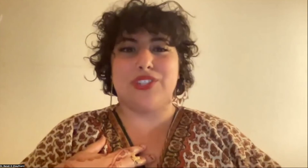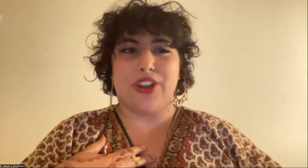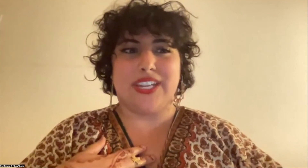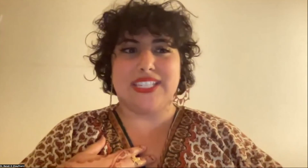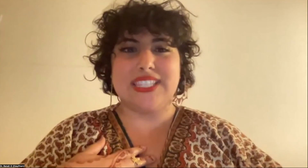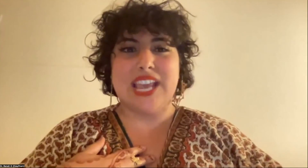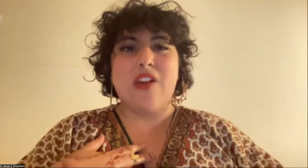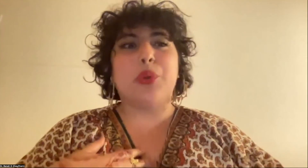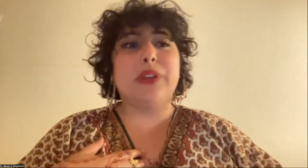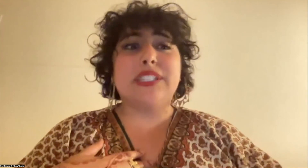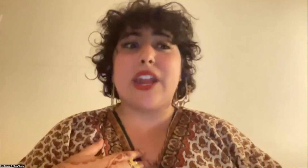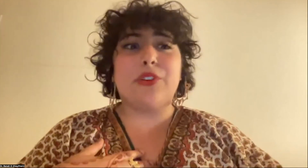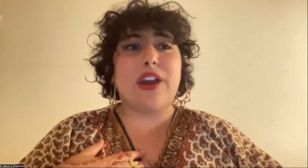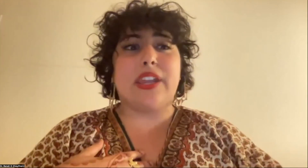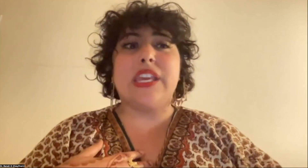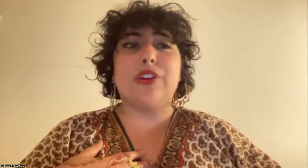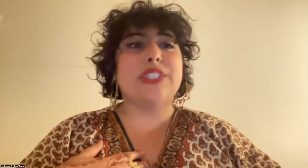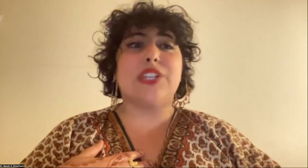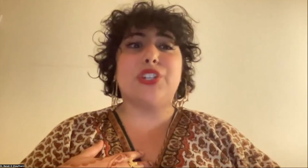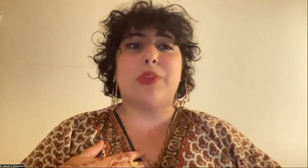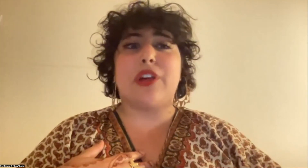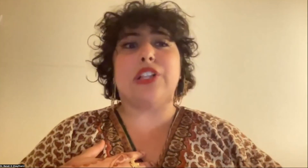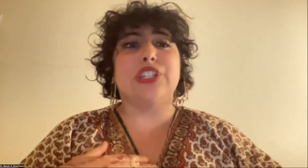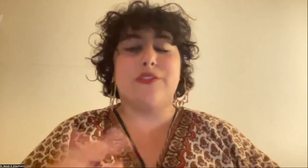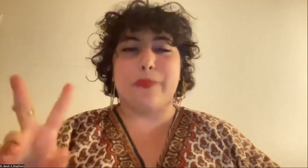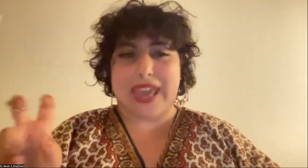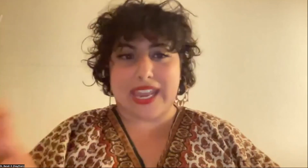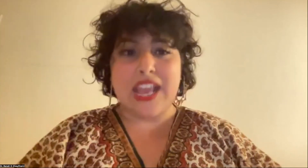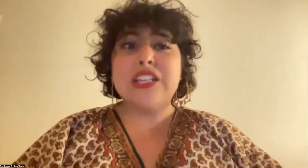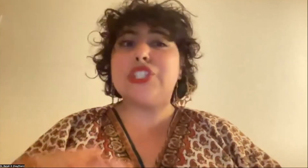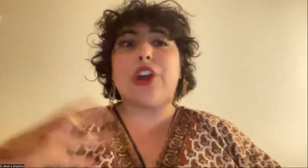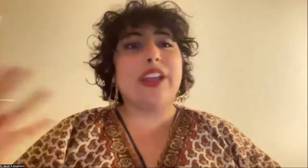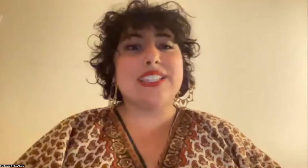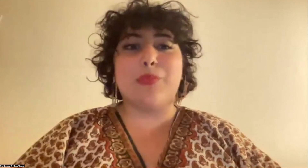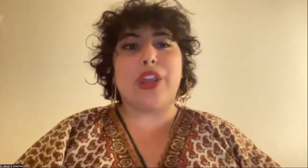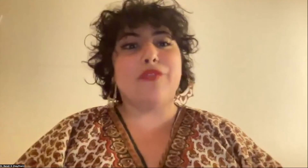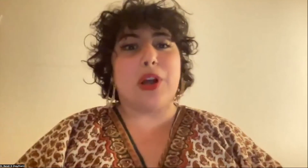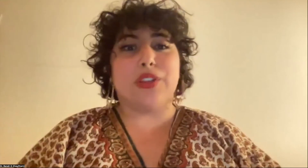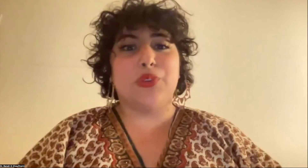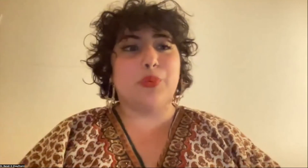the darkness. We build aeronauting hero centered mythologies of Man starring as the brave molecule